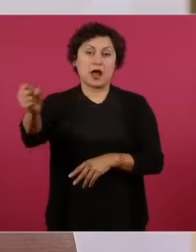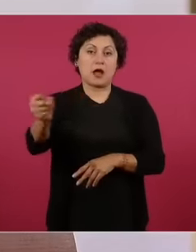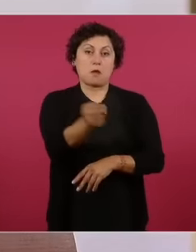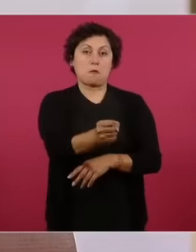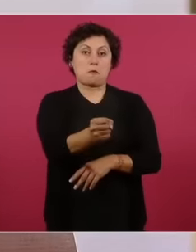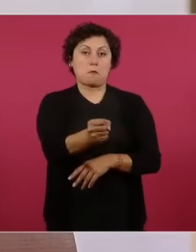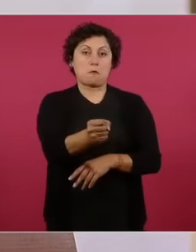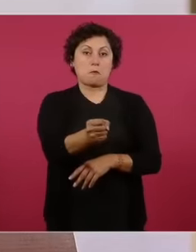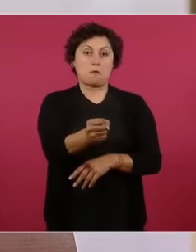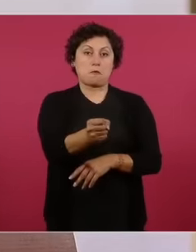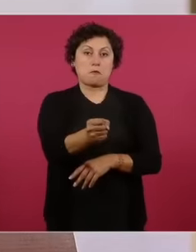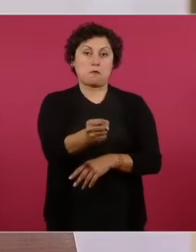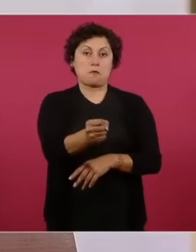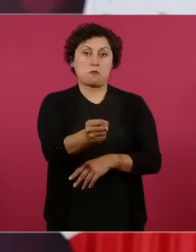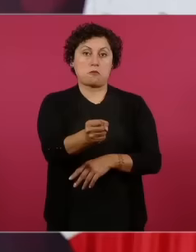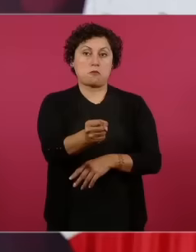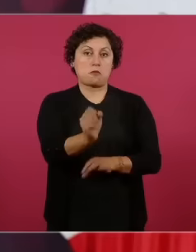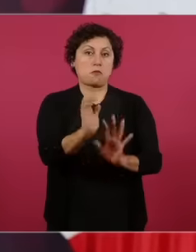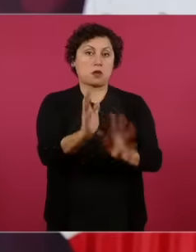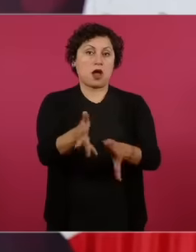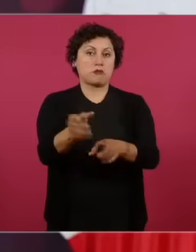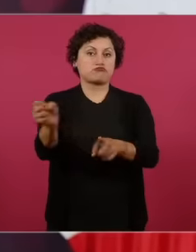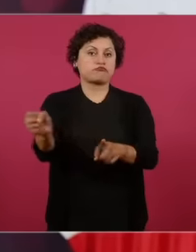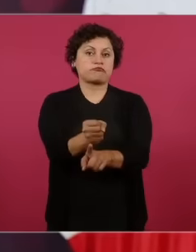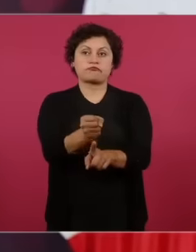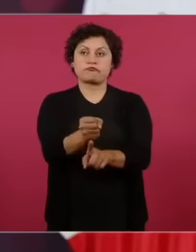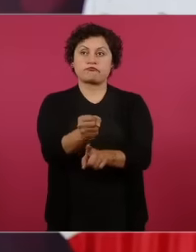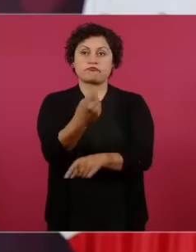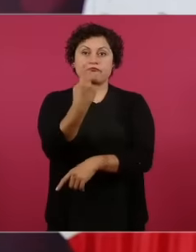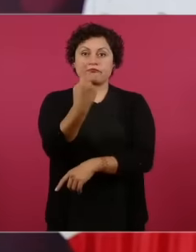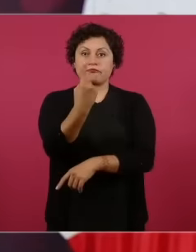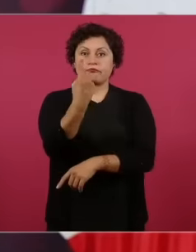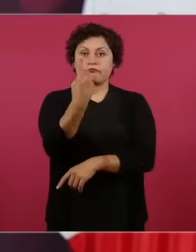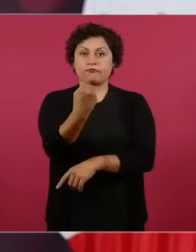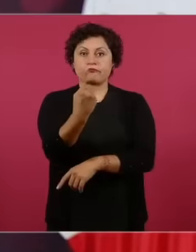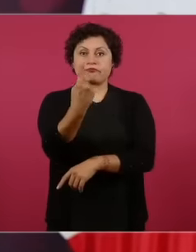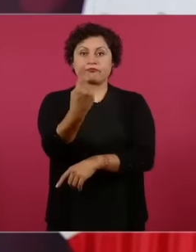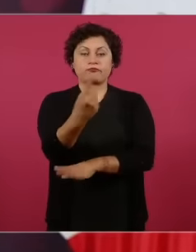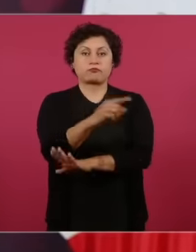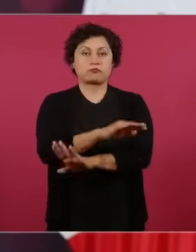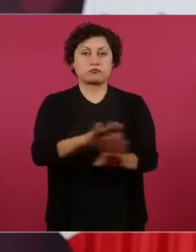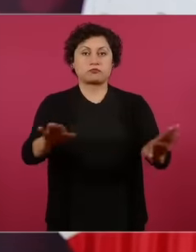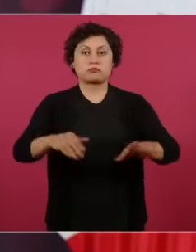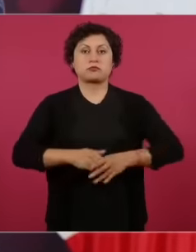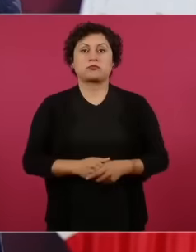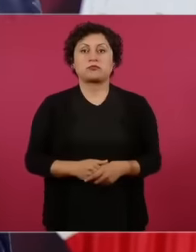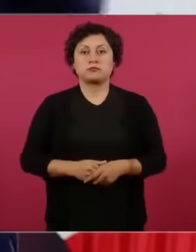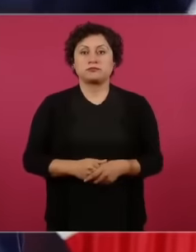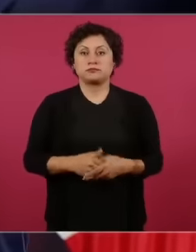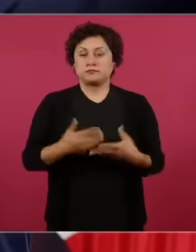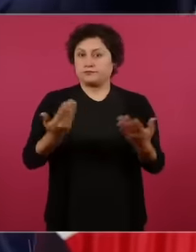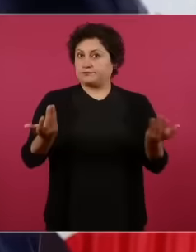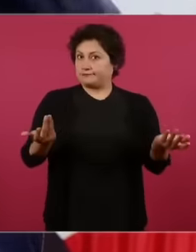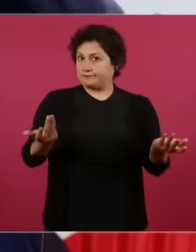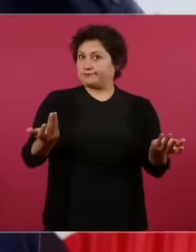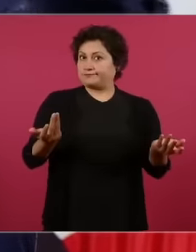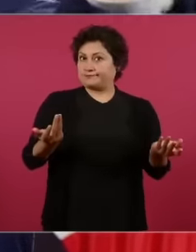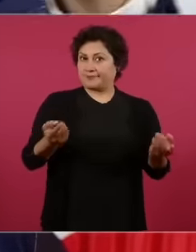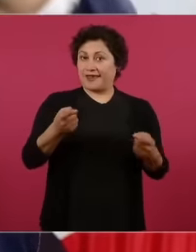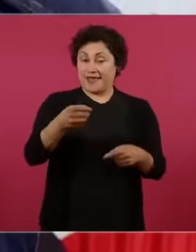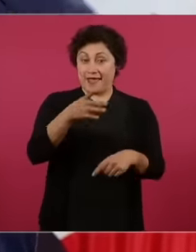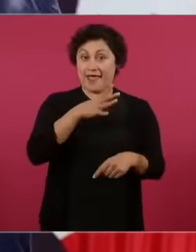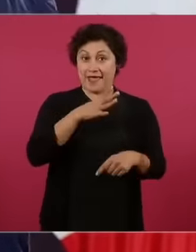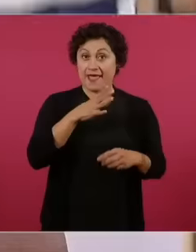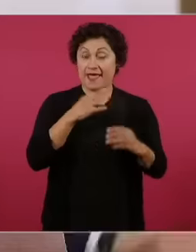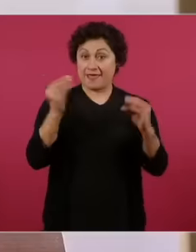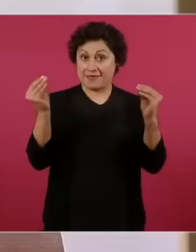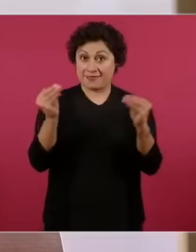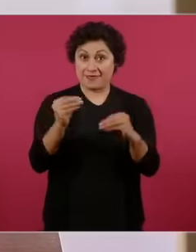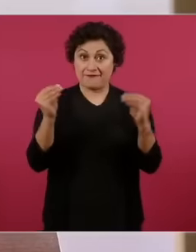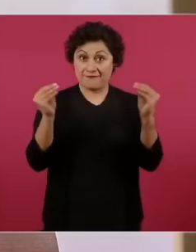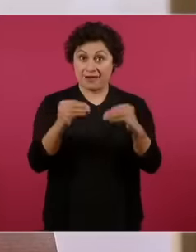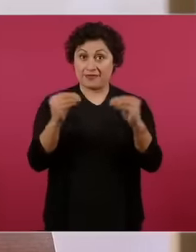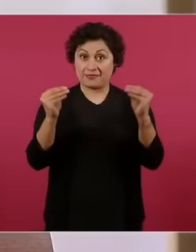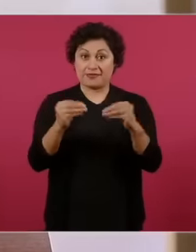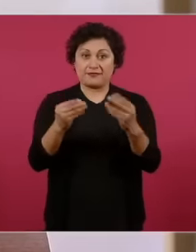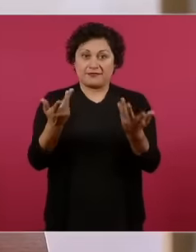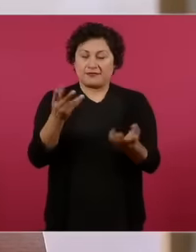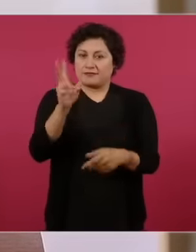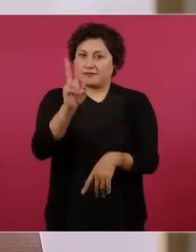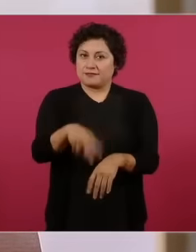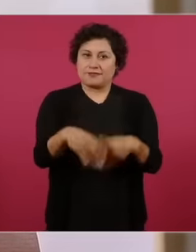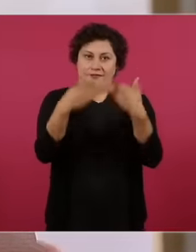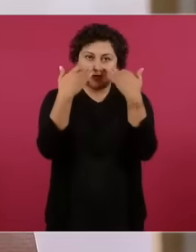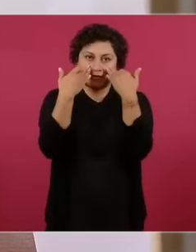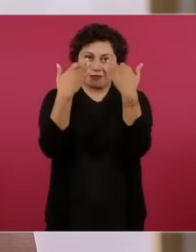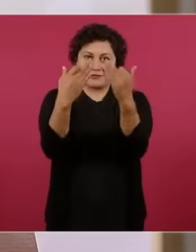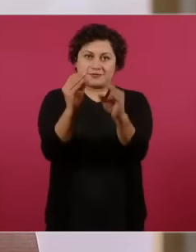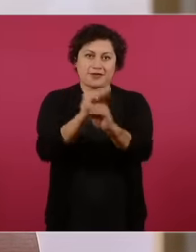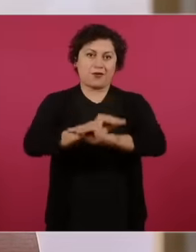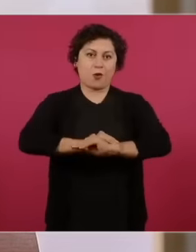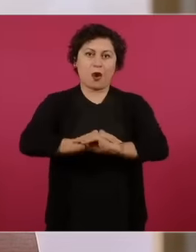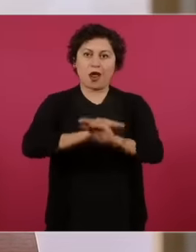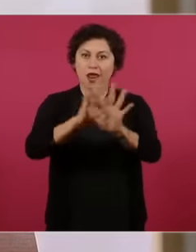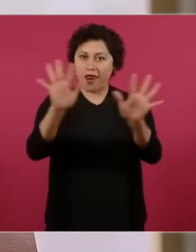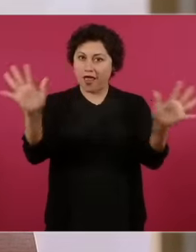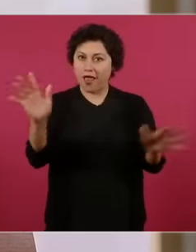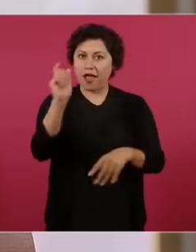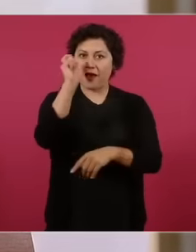is even a debate and it is evident that Mrs.